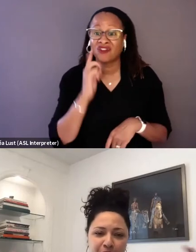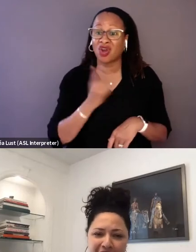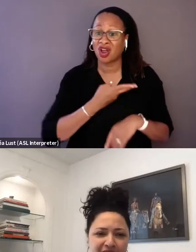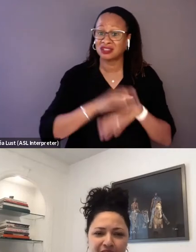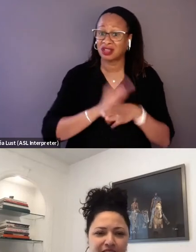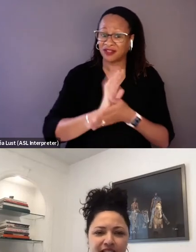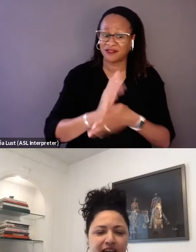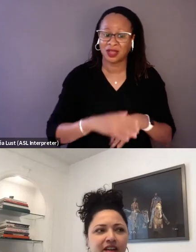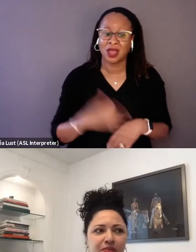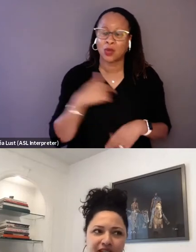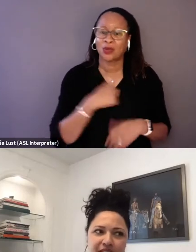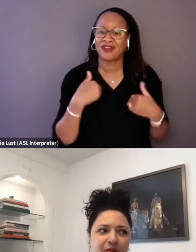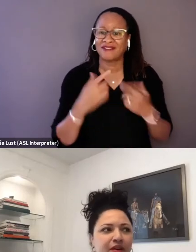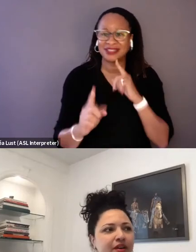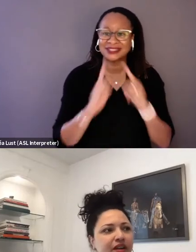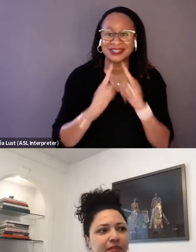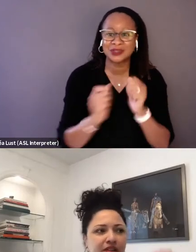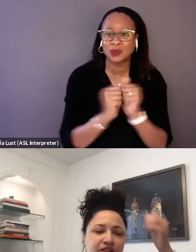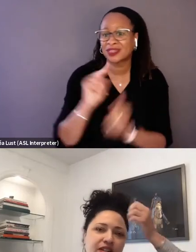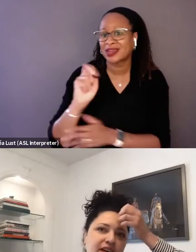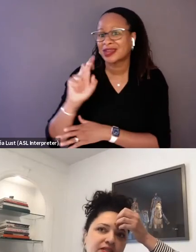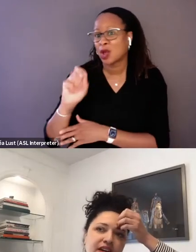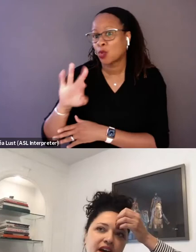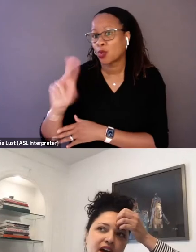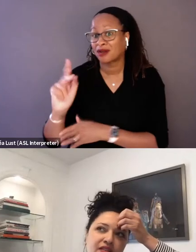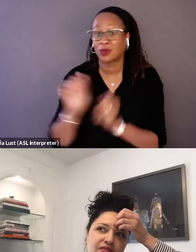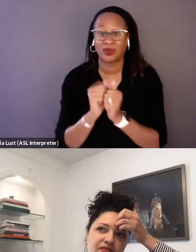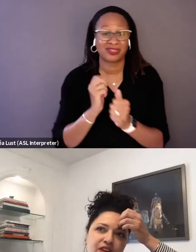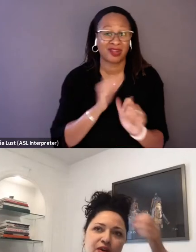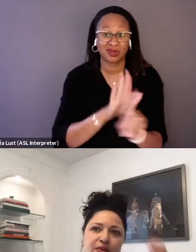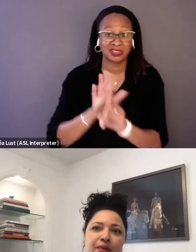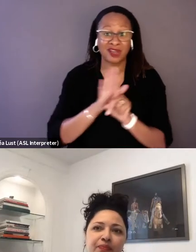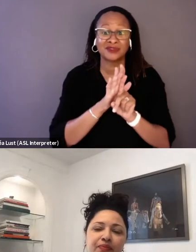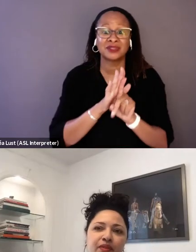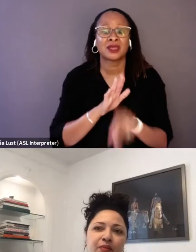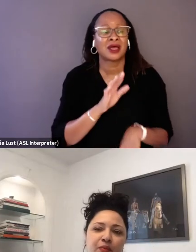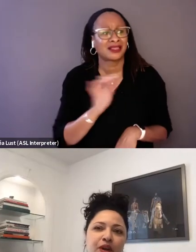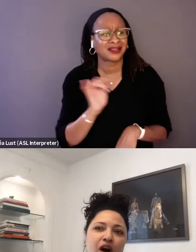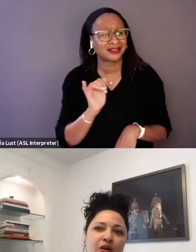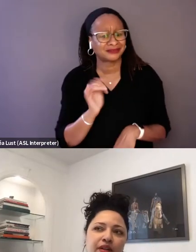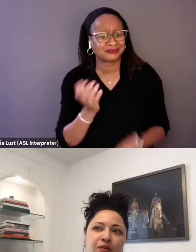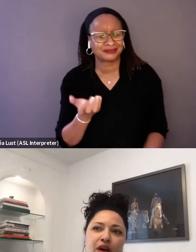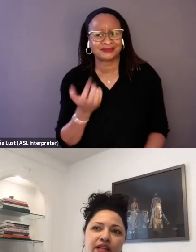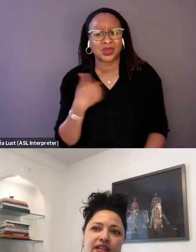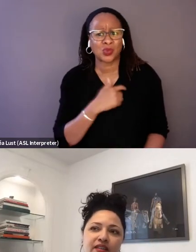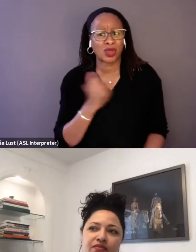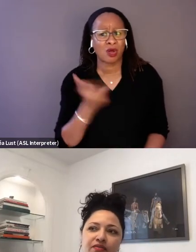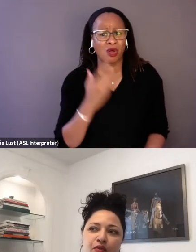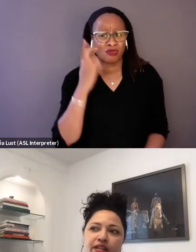we were having all these dialogues with the network and amongst ourselves of, you know, we all really wanted to give voice